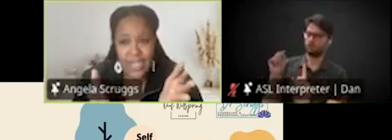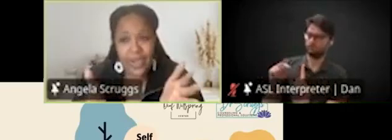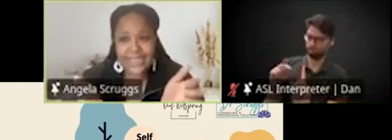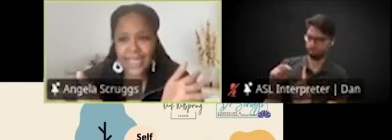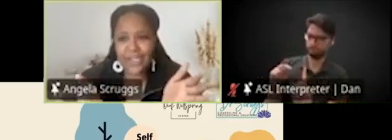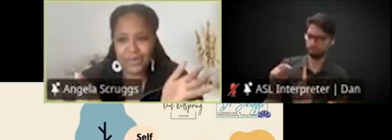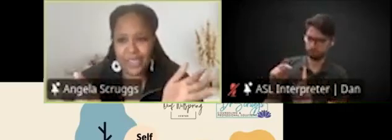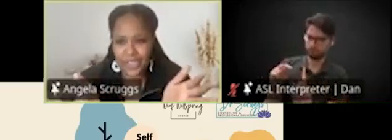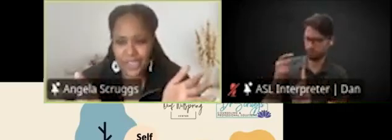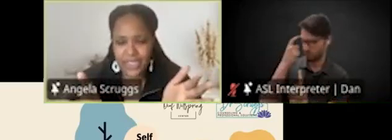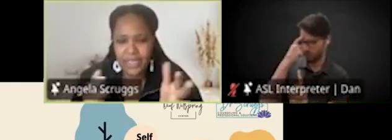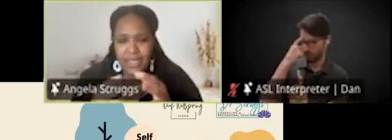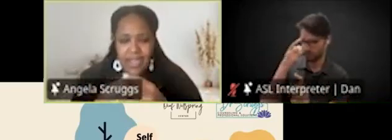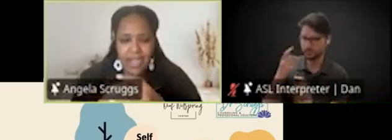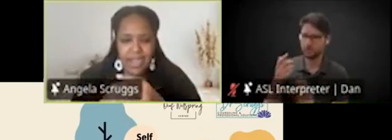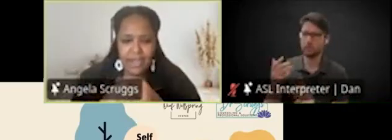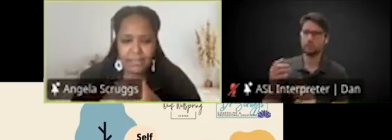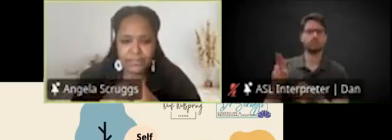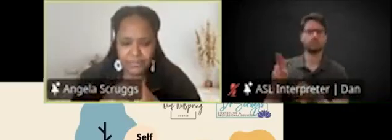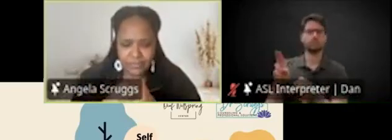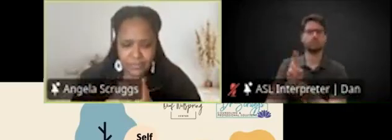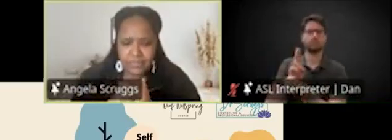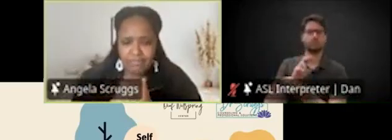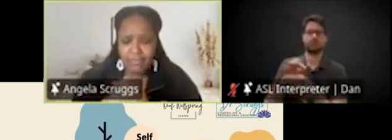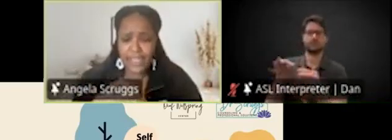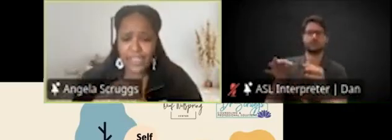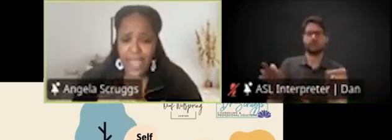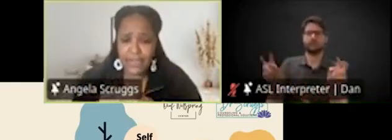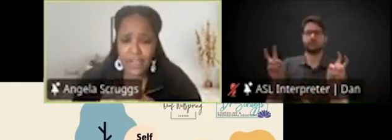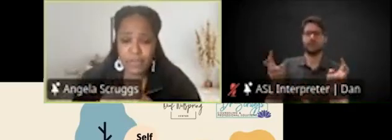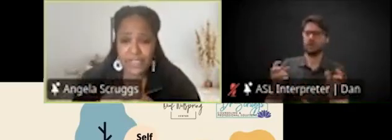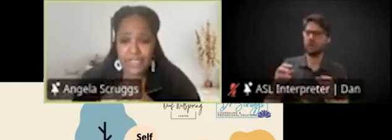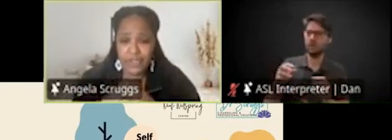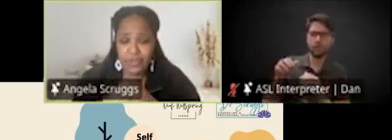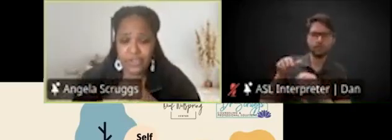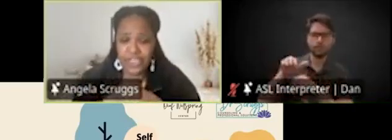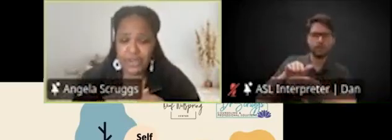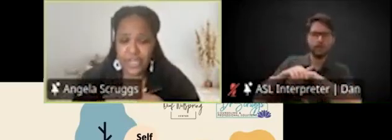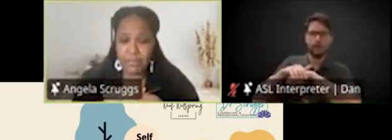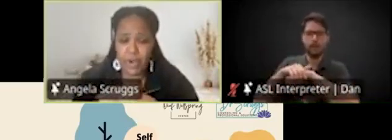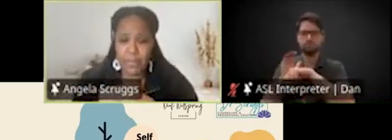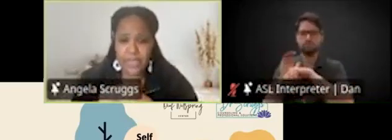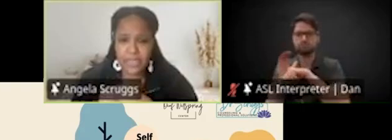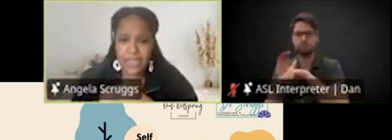we say, "What's under the hood?" Um... I do have a co-presenter who will share in a moment,